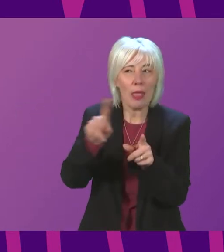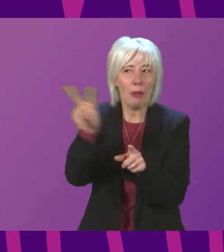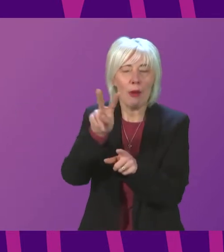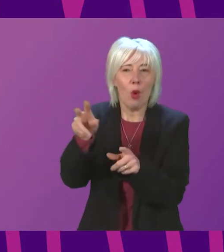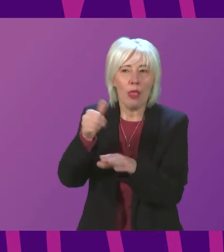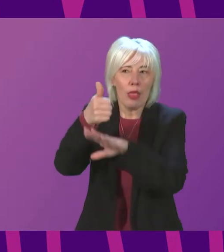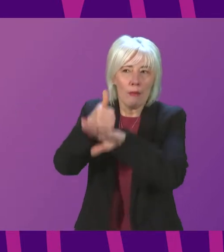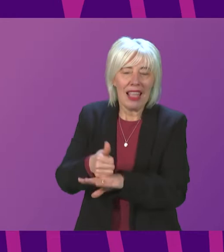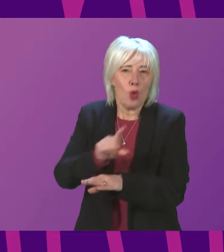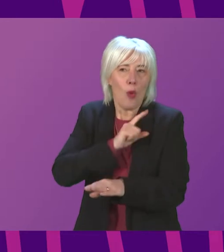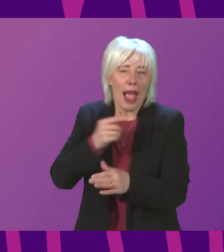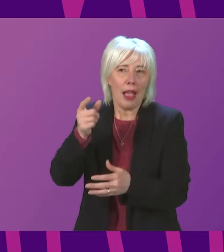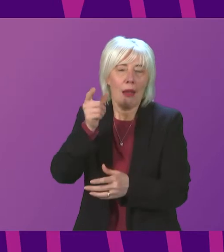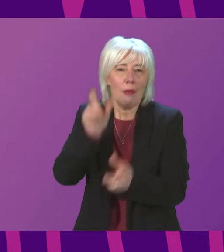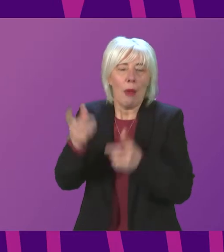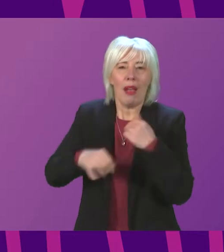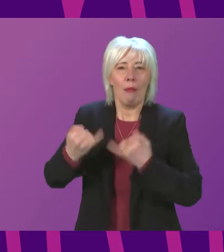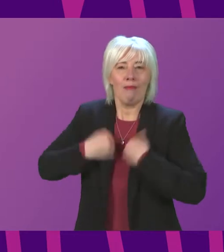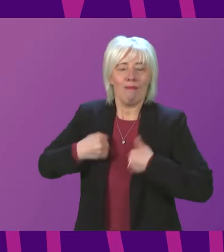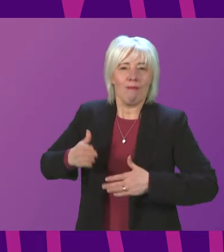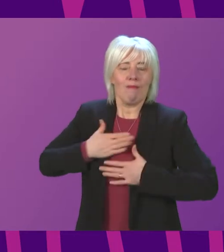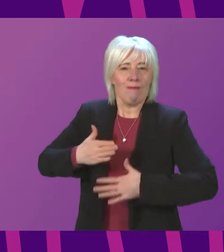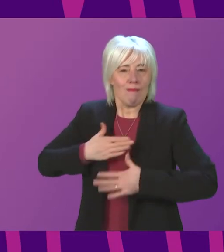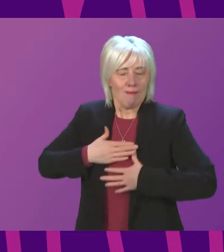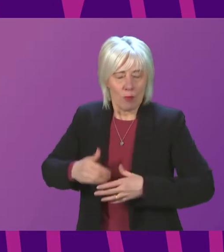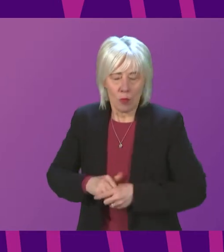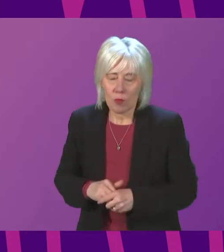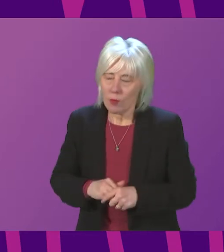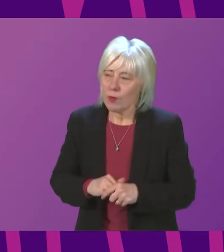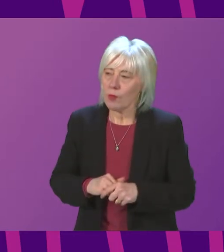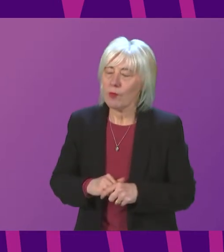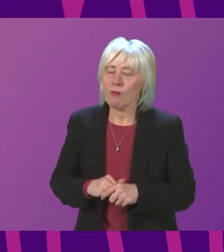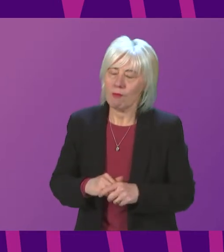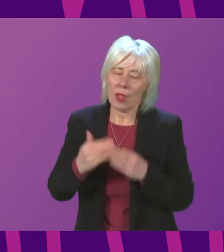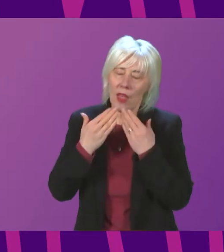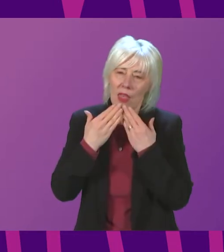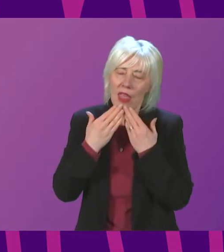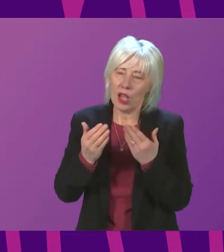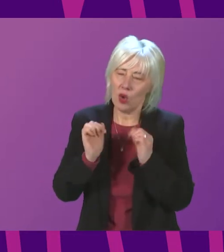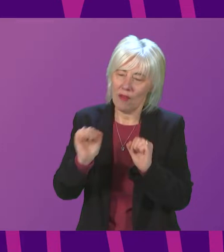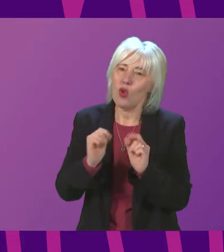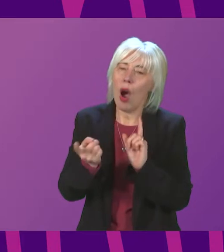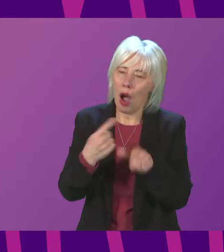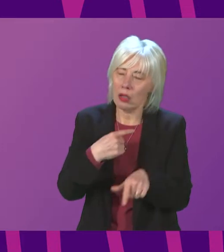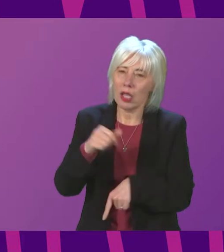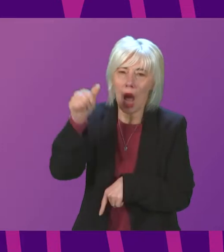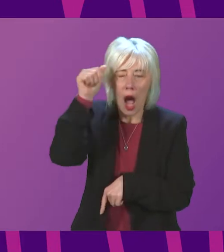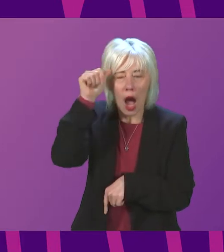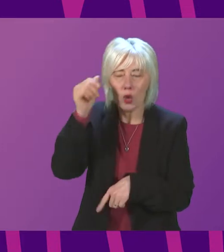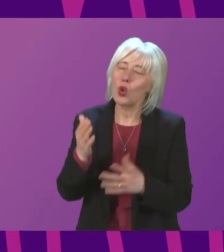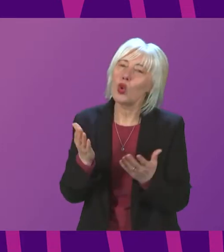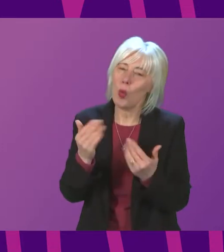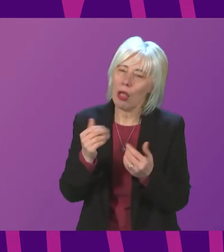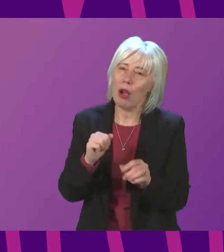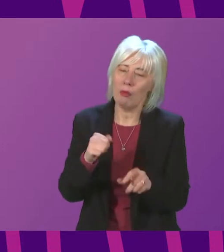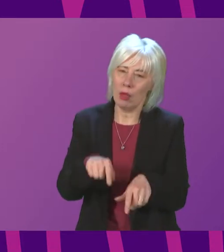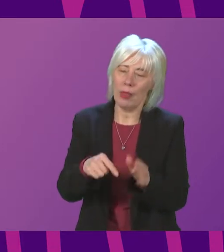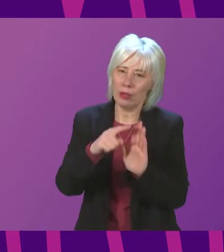I note that the First Minister referenced the publication of the respiratory care action